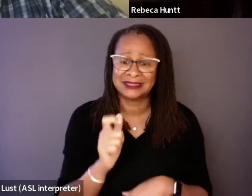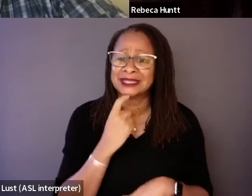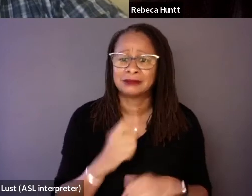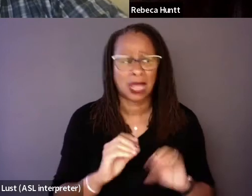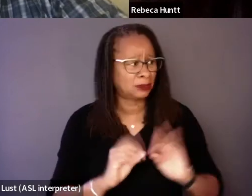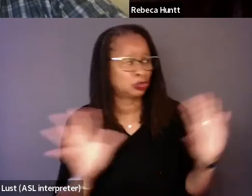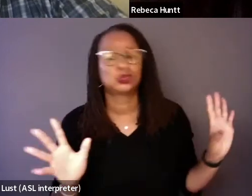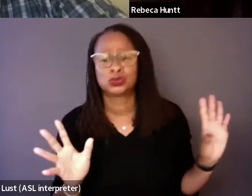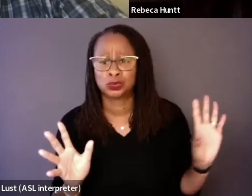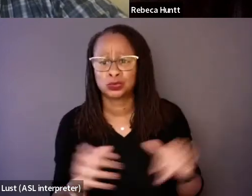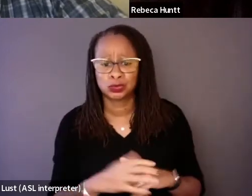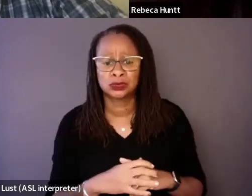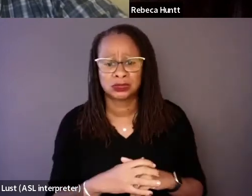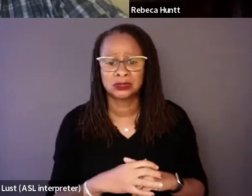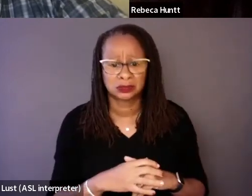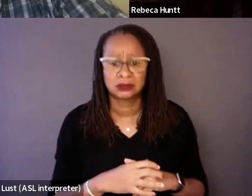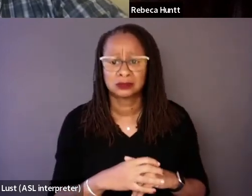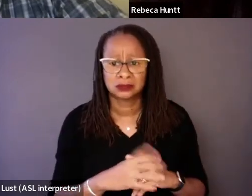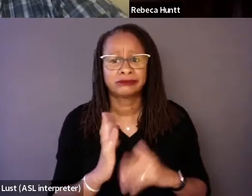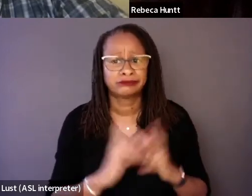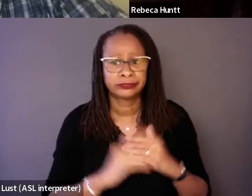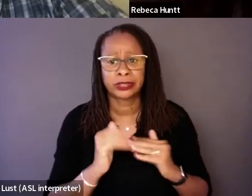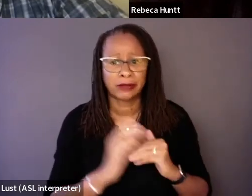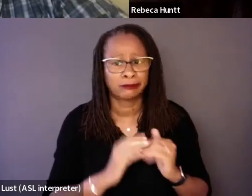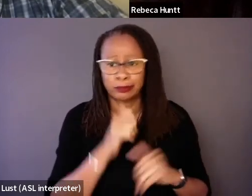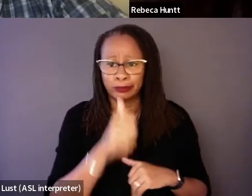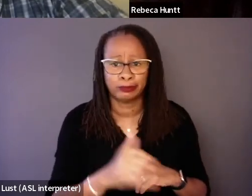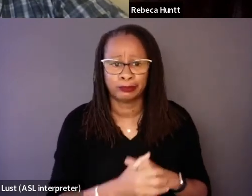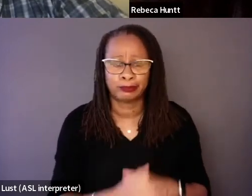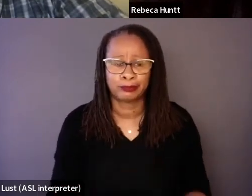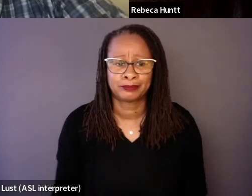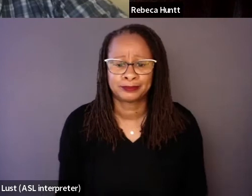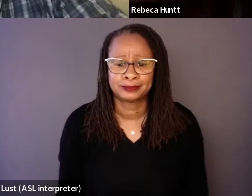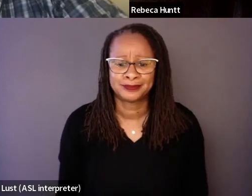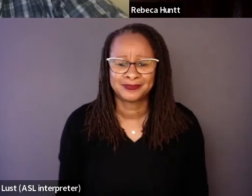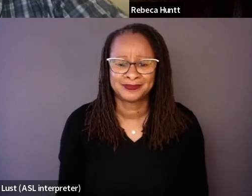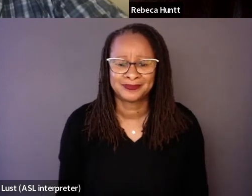Absolutely. They were absolutely uncomfortable with certain things >> CARLOS AGUILAR: I mean, I feel like